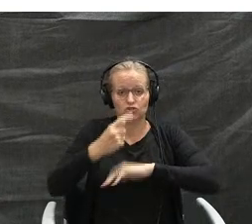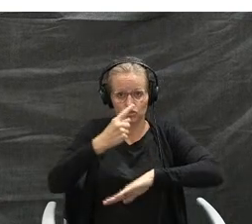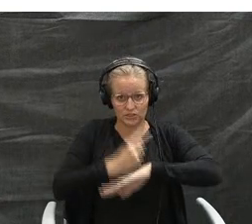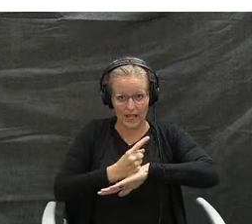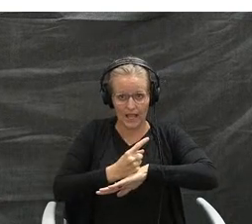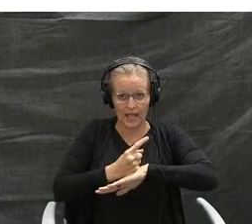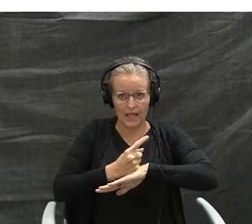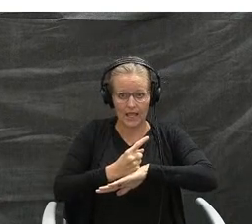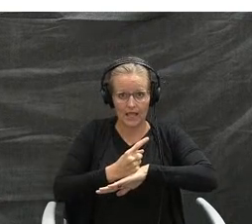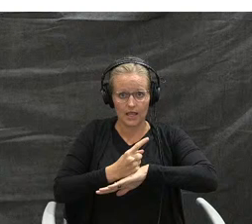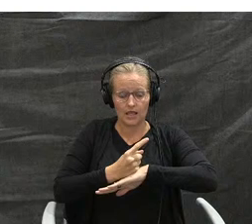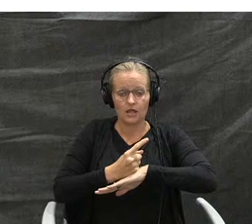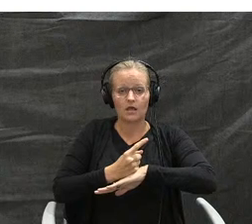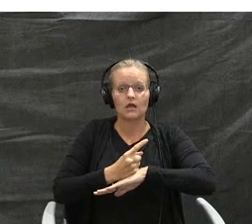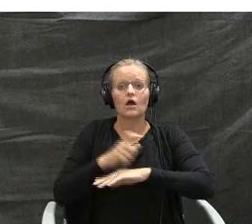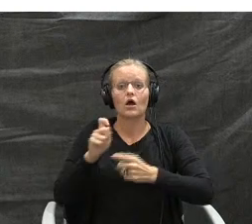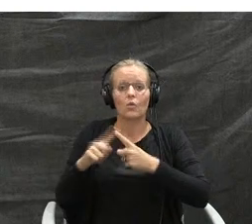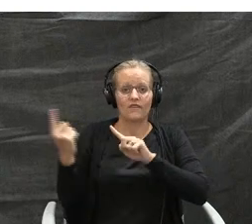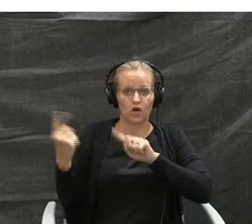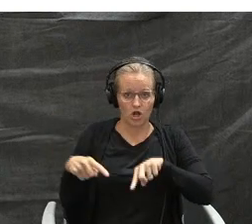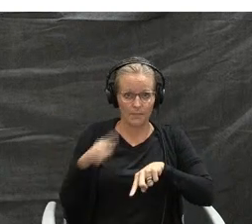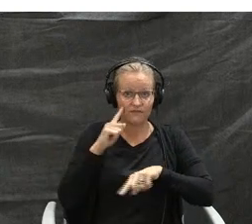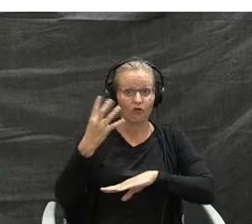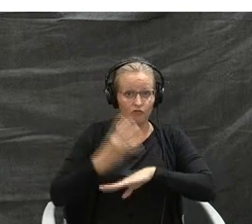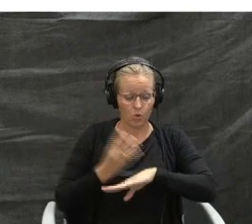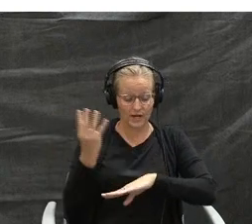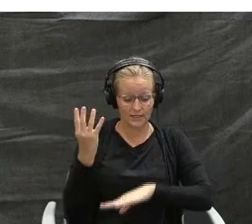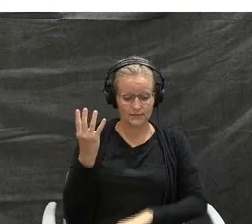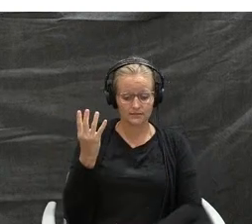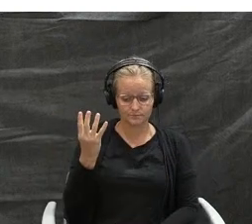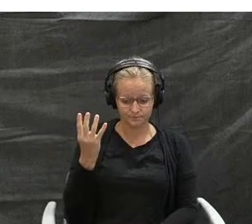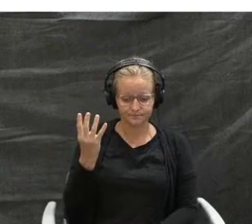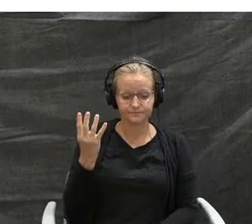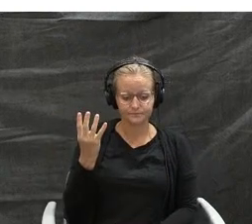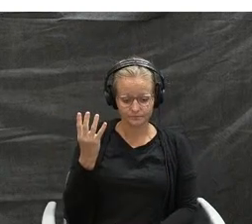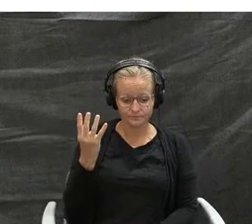coming in. So there should be. The requirement is to have not